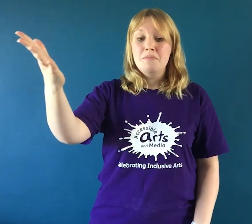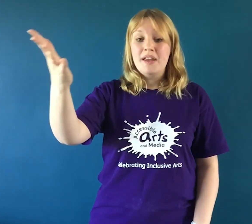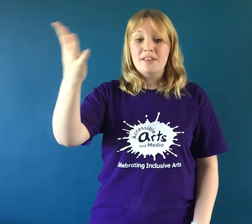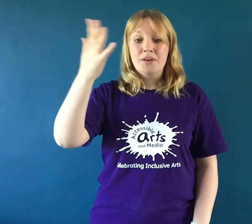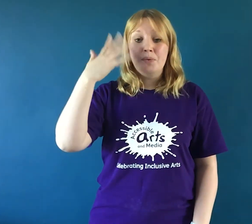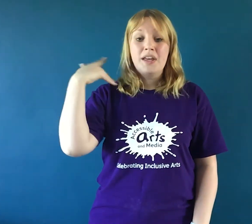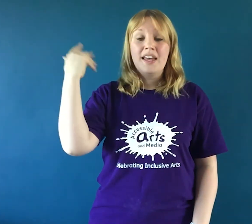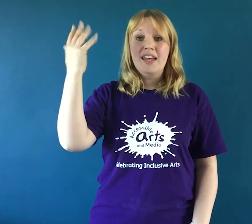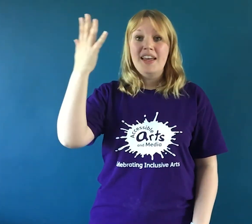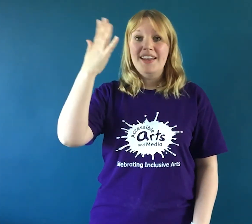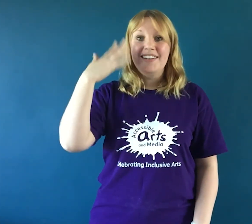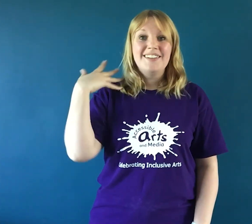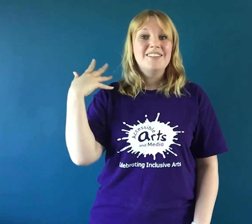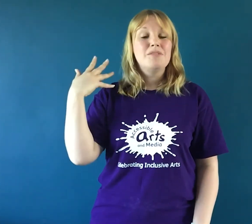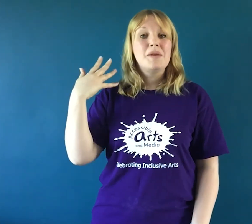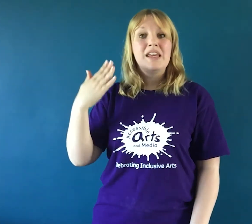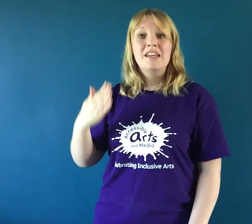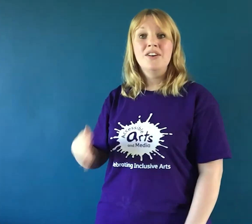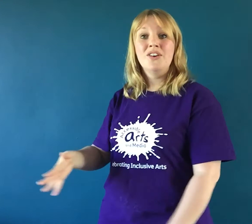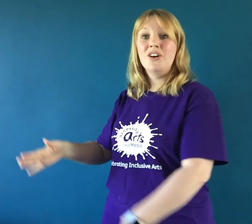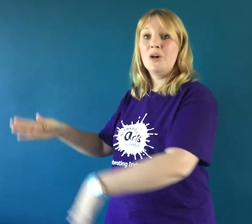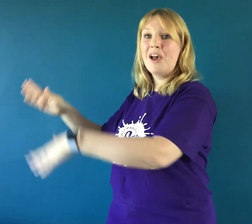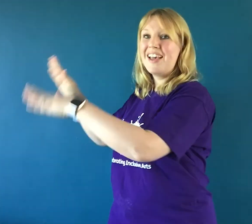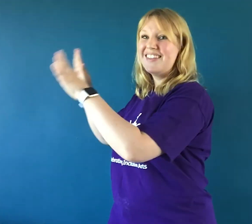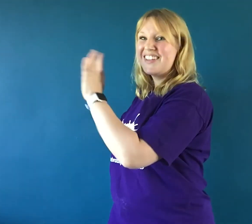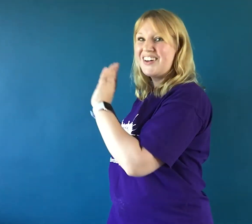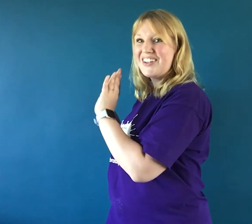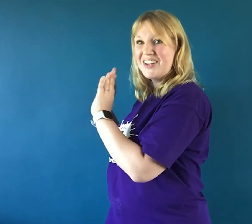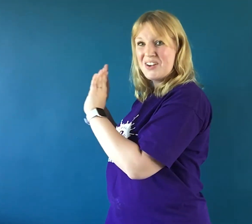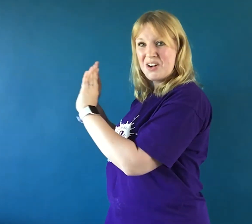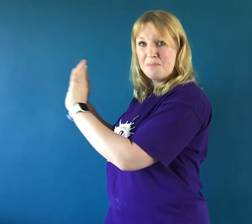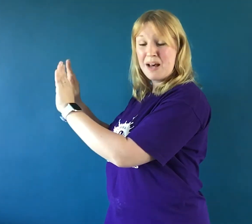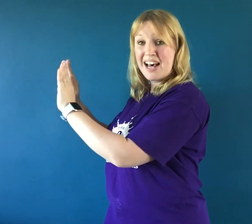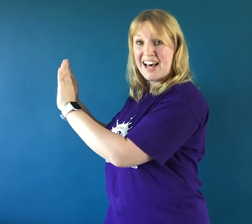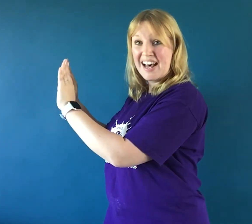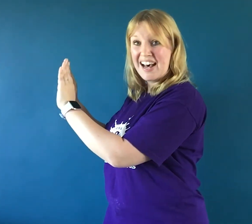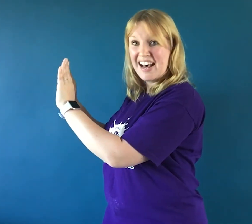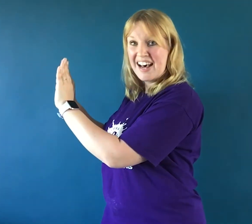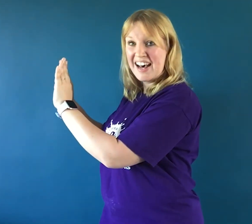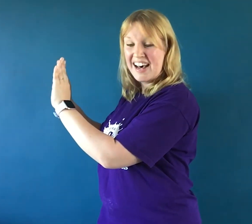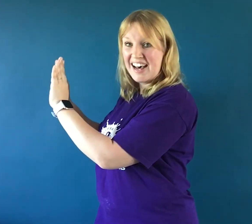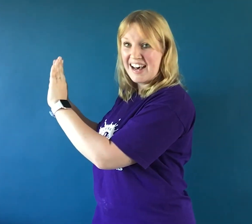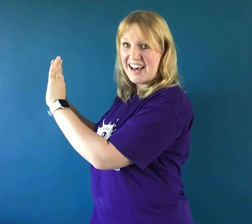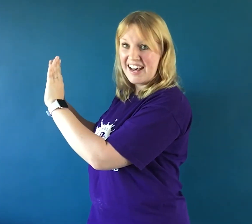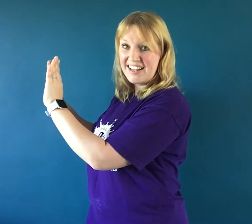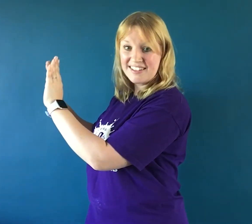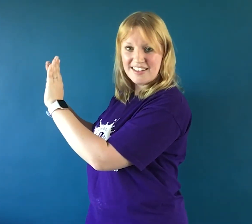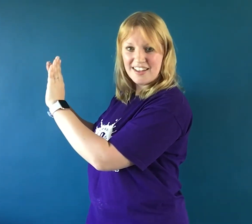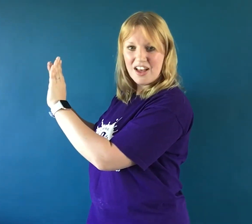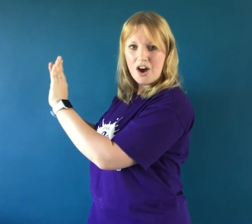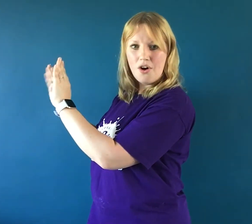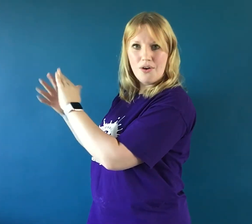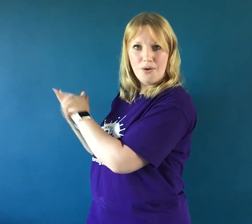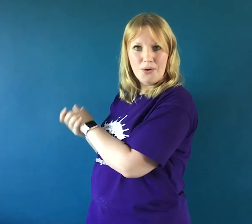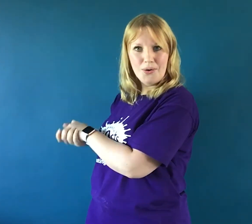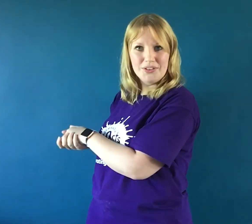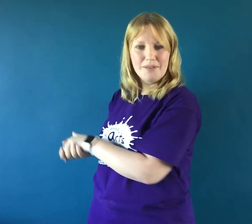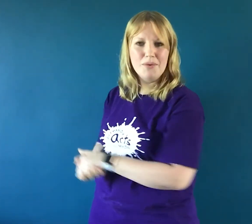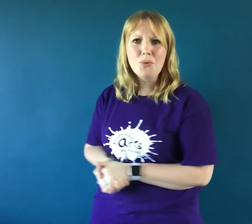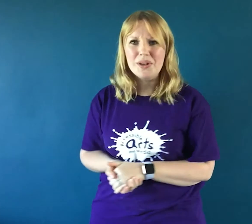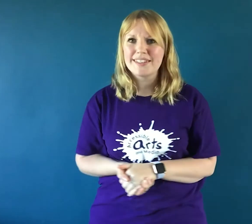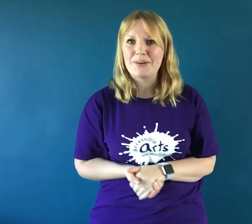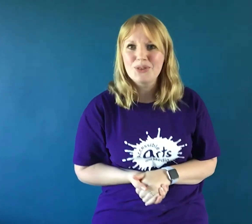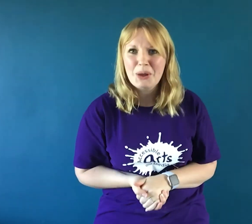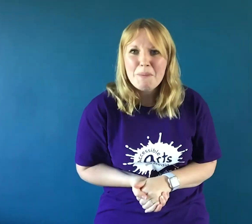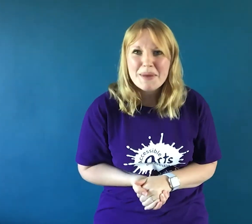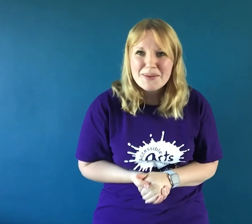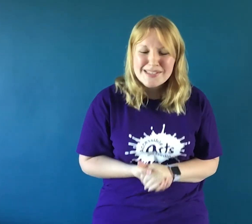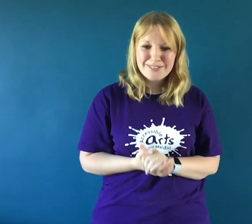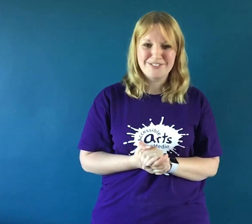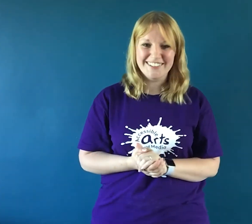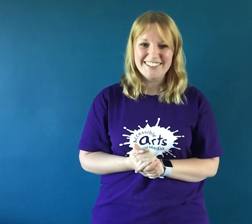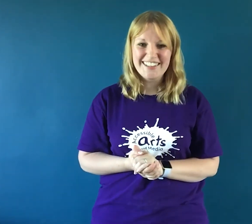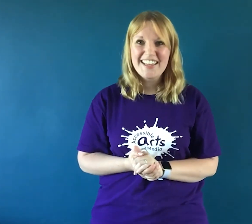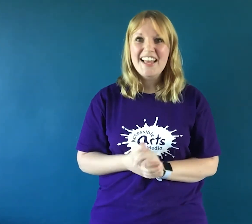May the wind be always on your back. Awesome oh it sounds so beautiful.